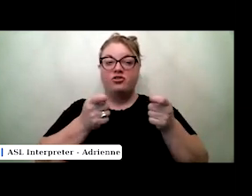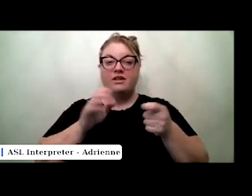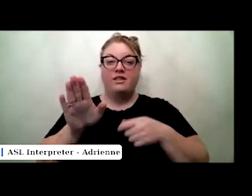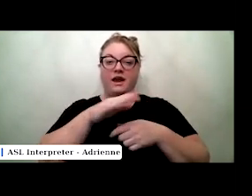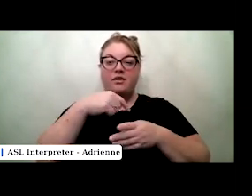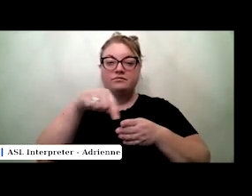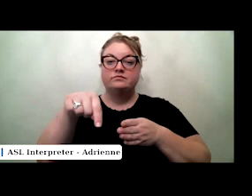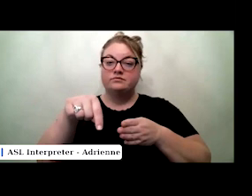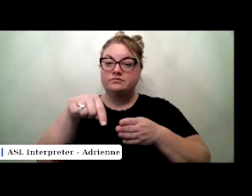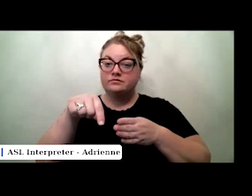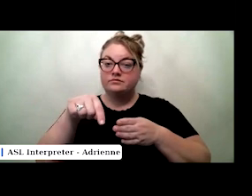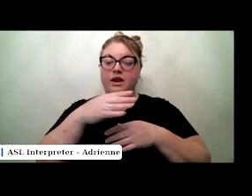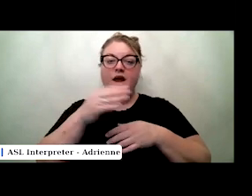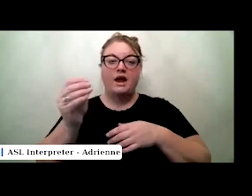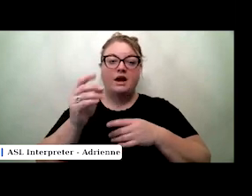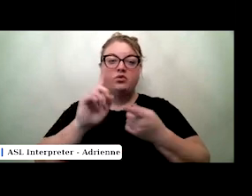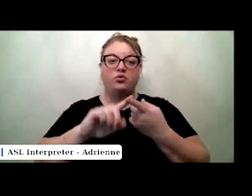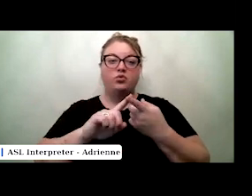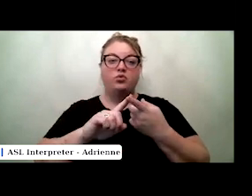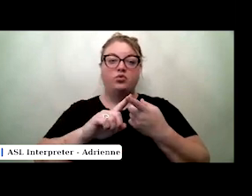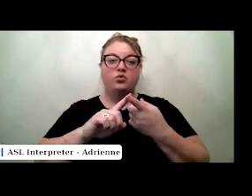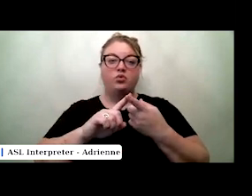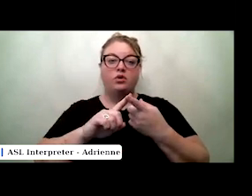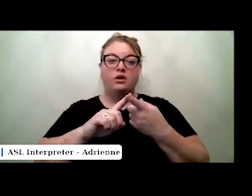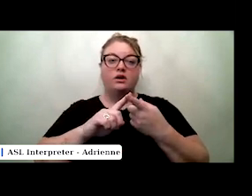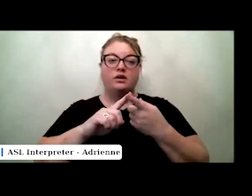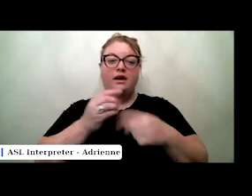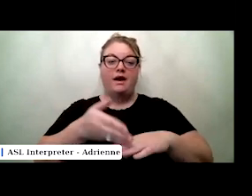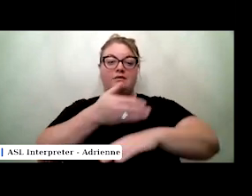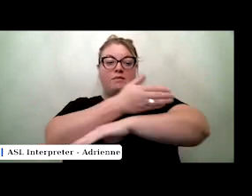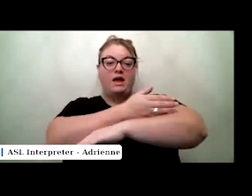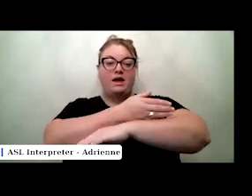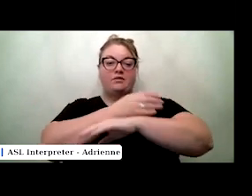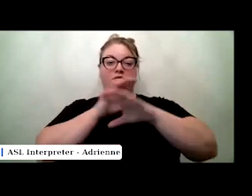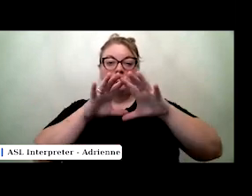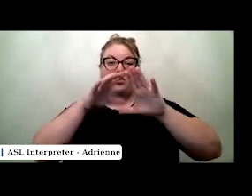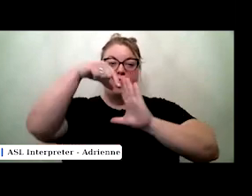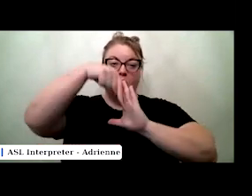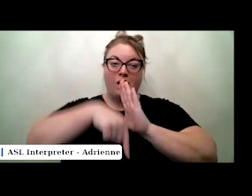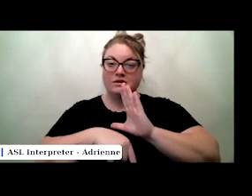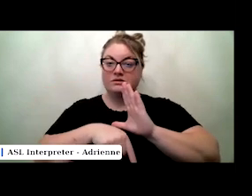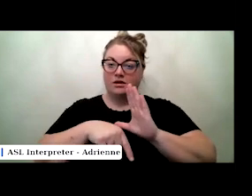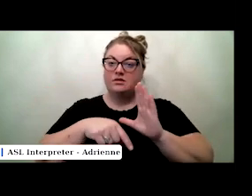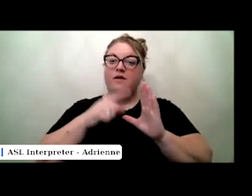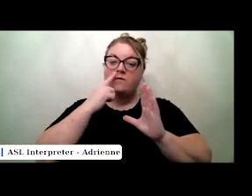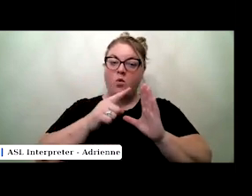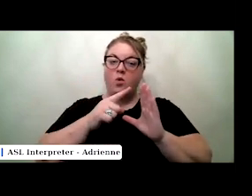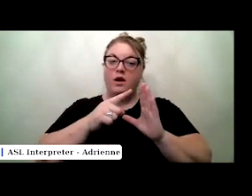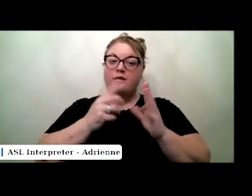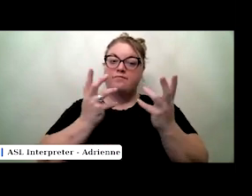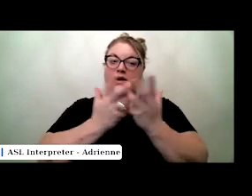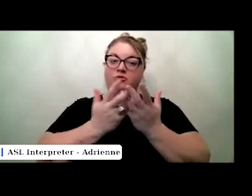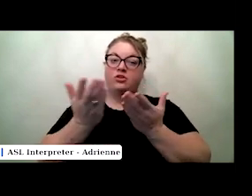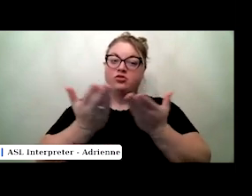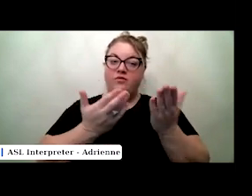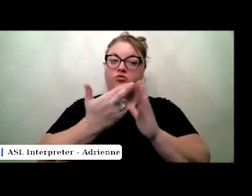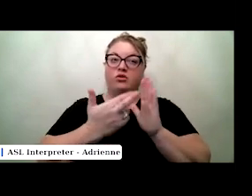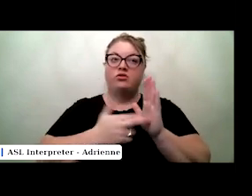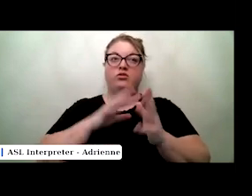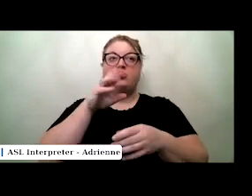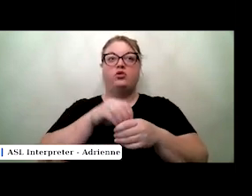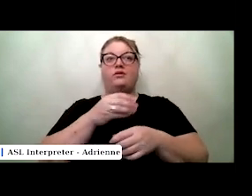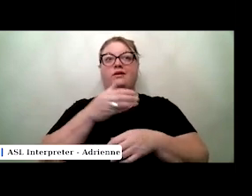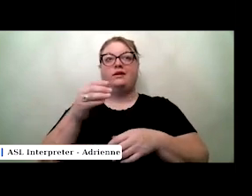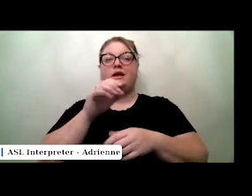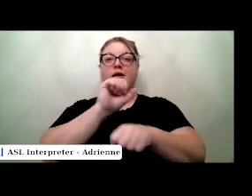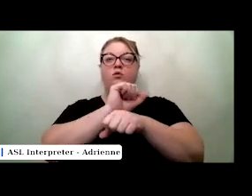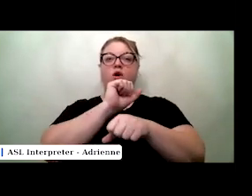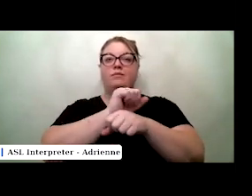And to expand the robustness of a matching service, to include things like employment, ingredient employment agreements.